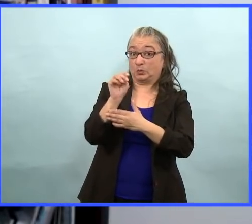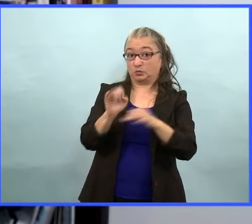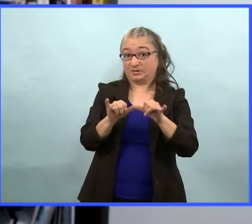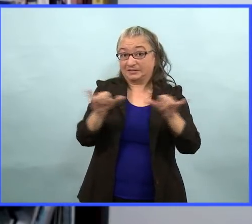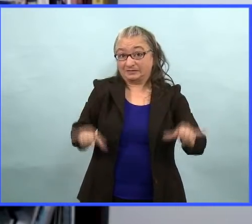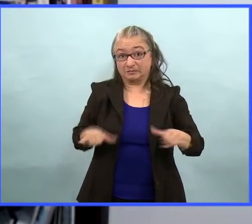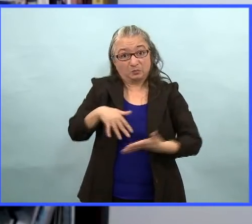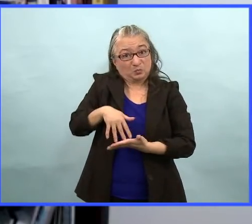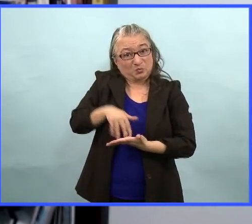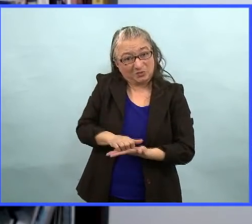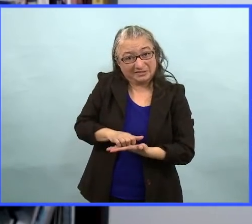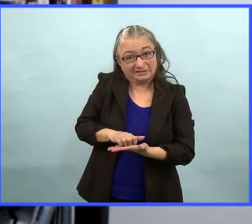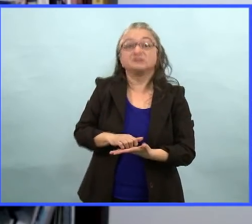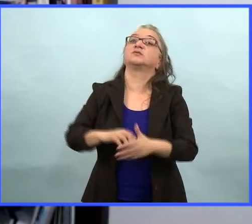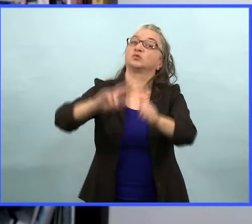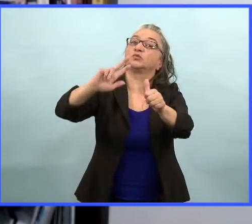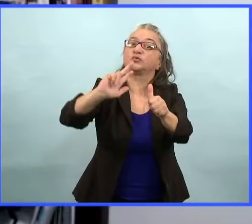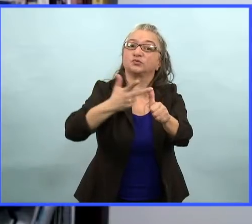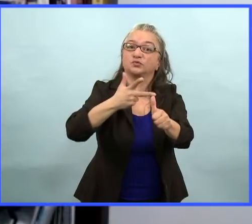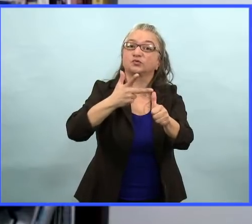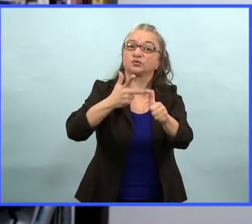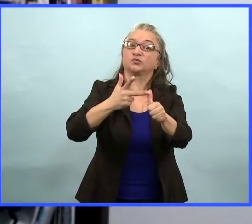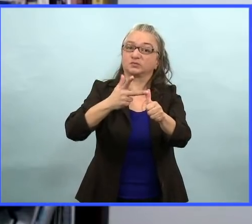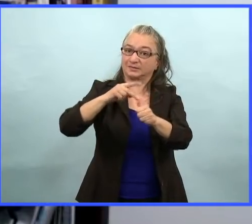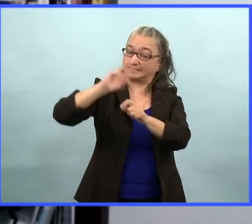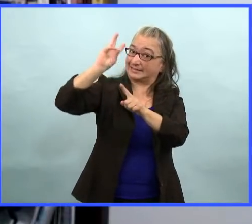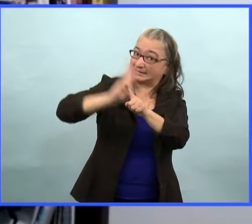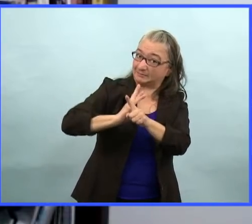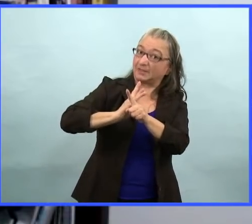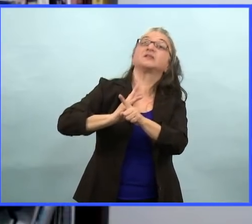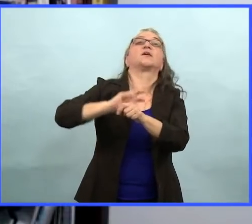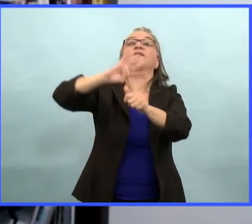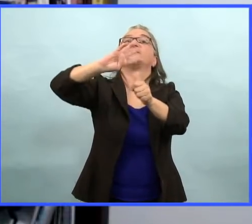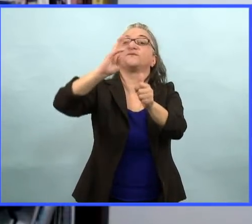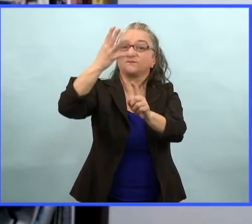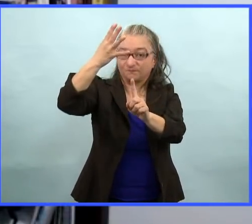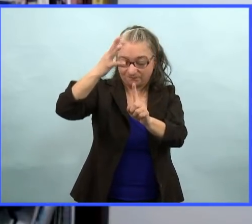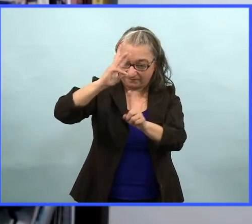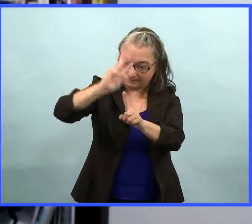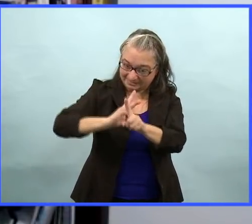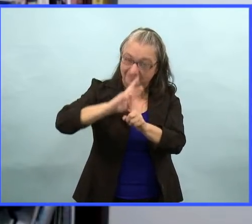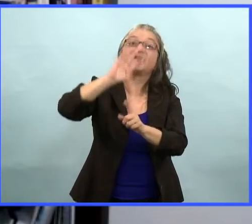for most of them would be a third dose so for people who have the health conditions things like